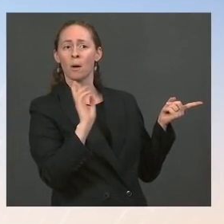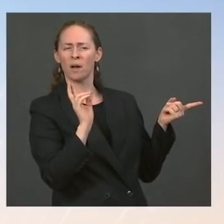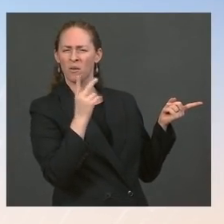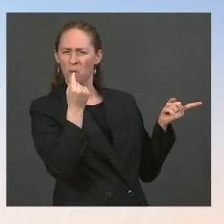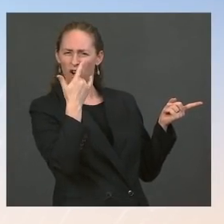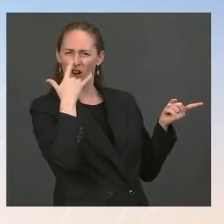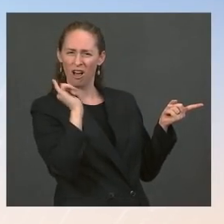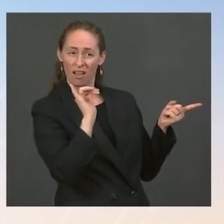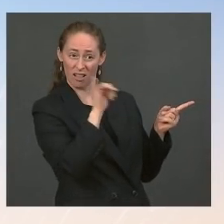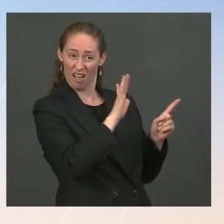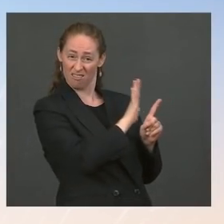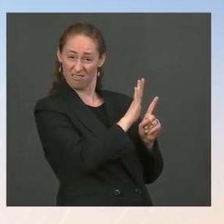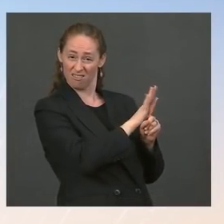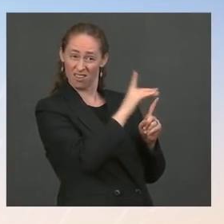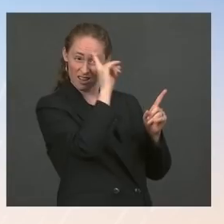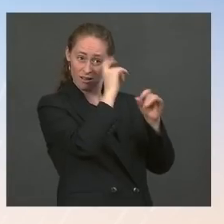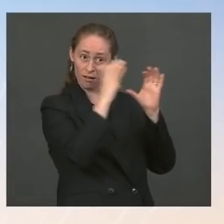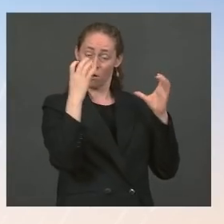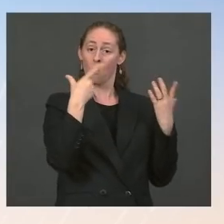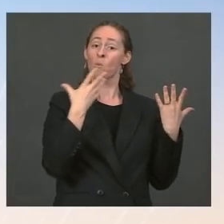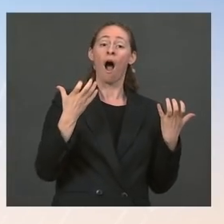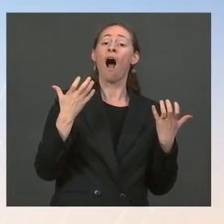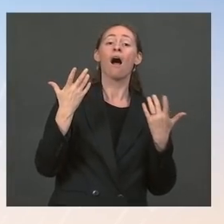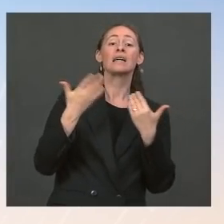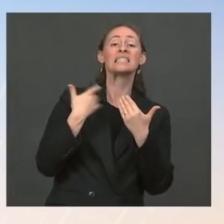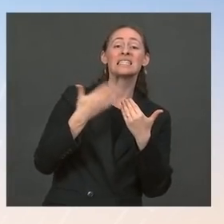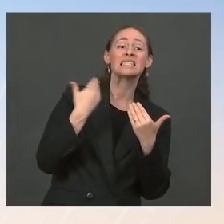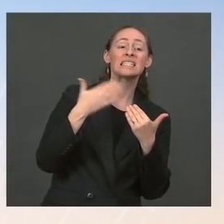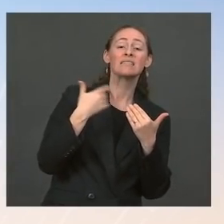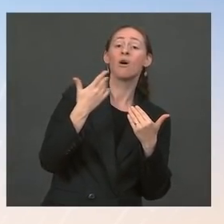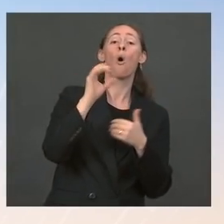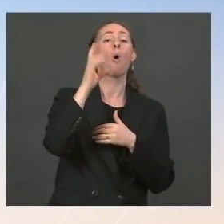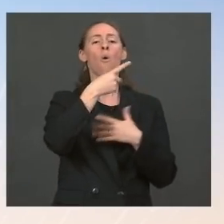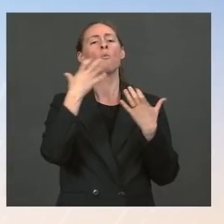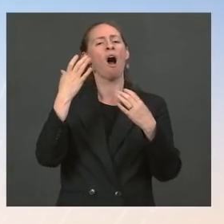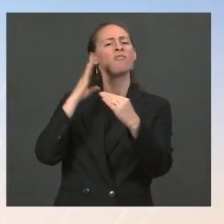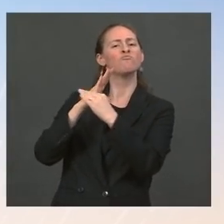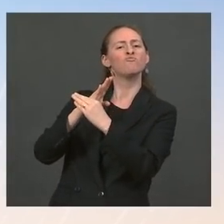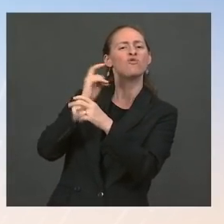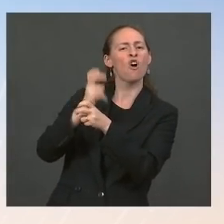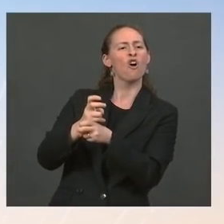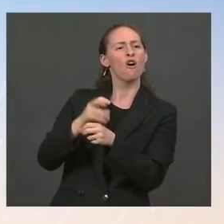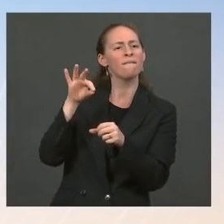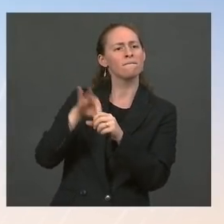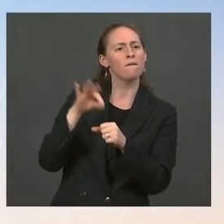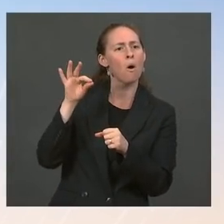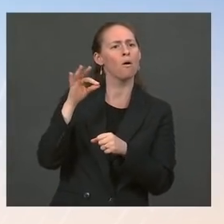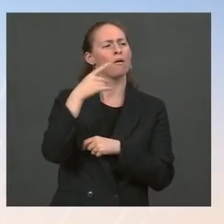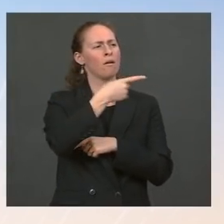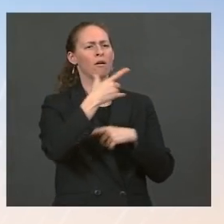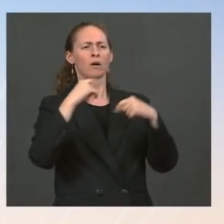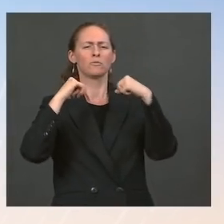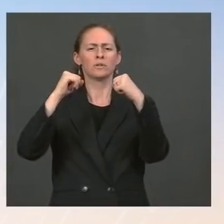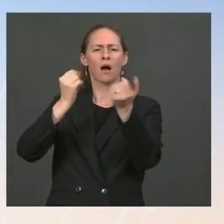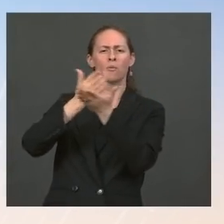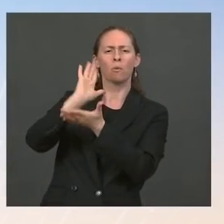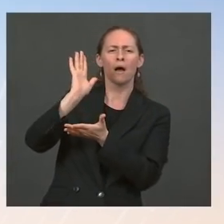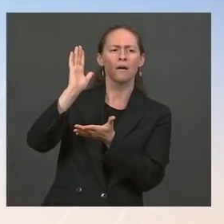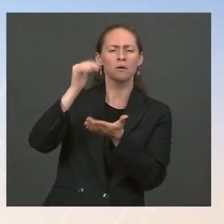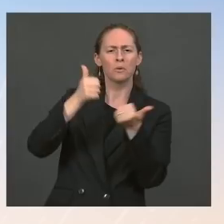and more accessible to vote? Are they going to protect this fundamental right? Or are they going to continue to be obstreperous -- to use a word the President has used in the past --